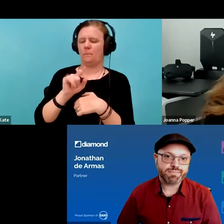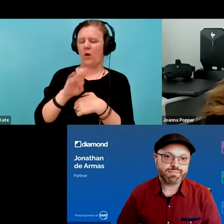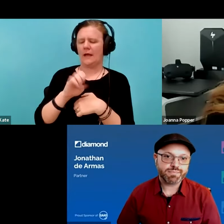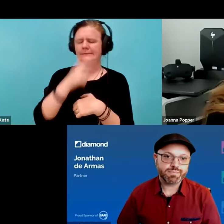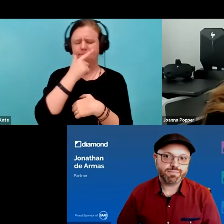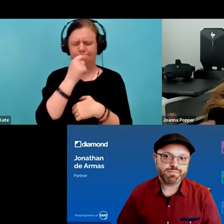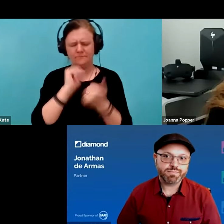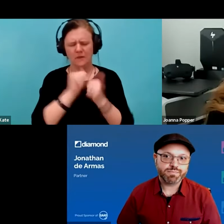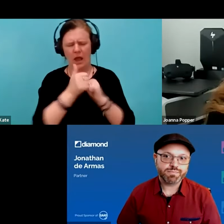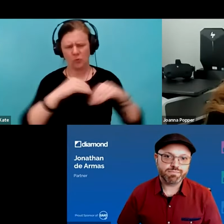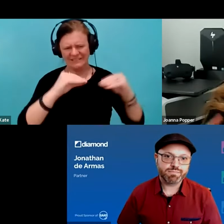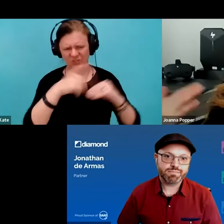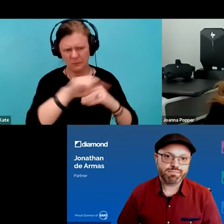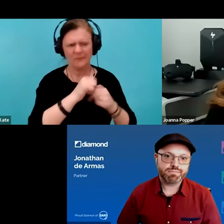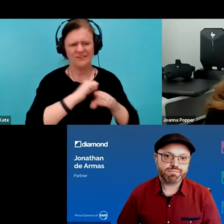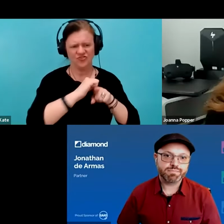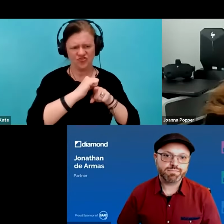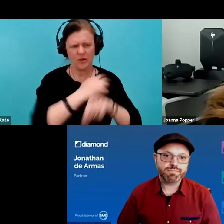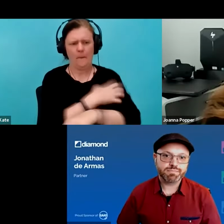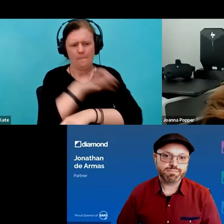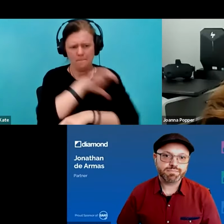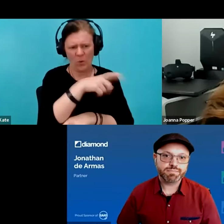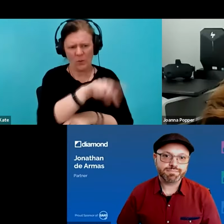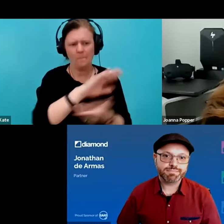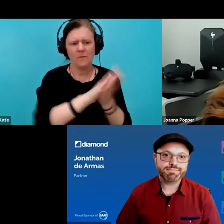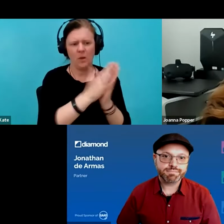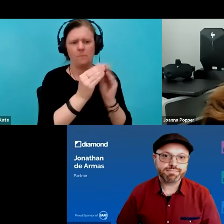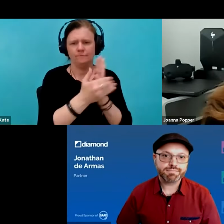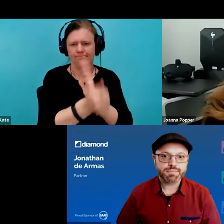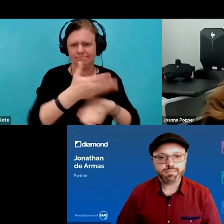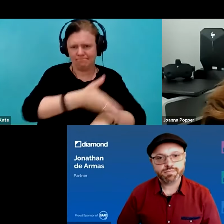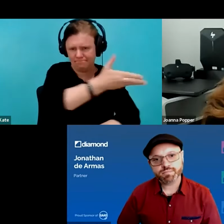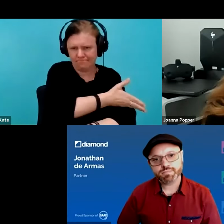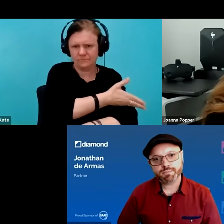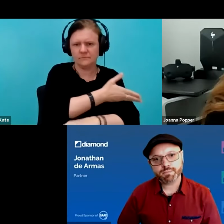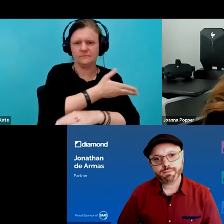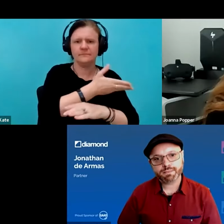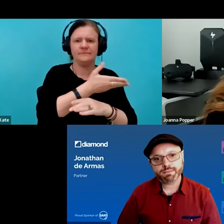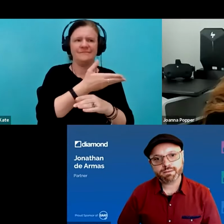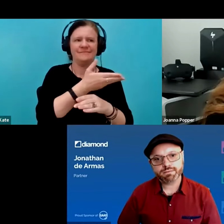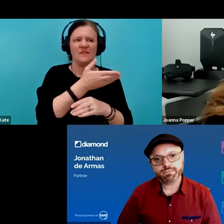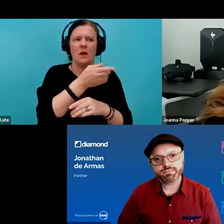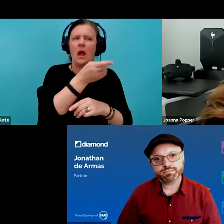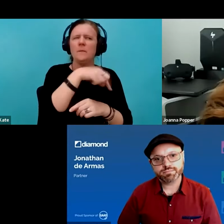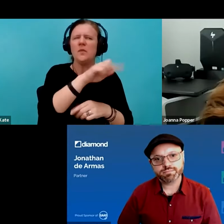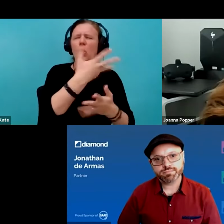people how do I continue to empower them and they're coming and Joanna Popper: They're already we're looking at VR in many cases there's